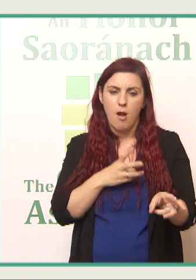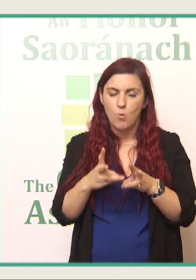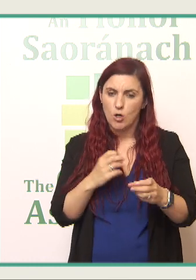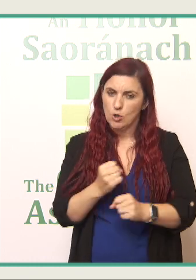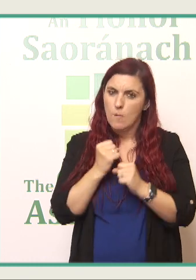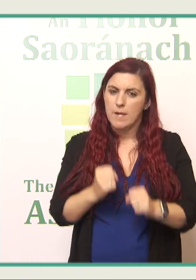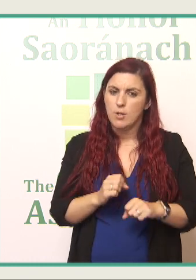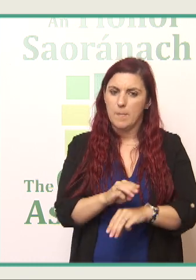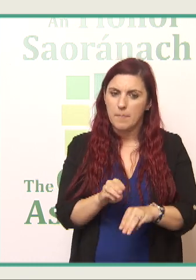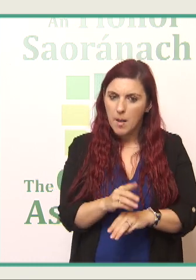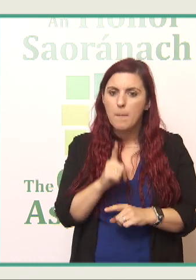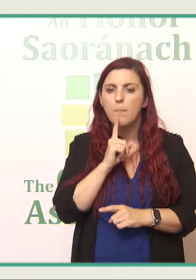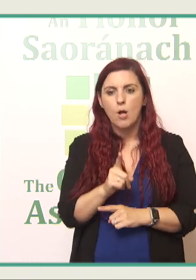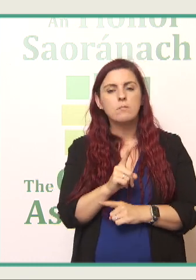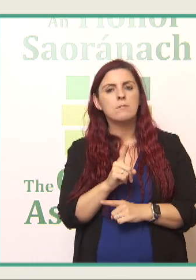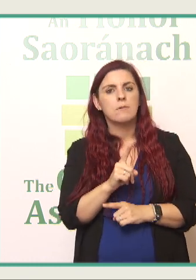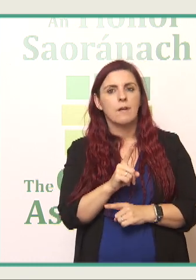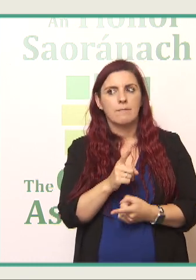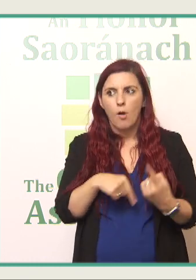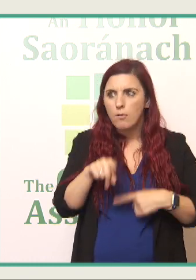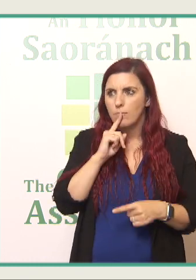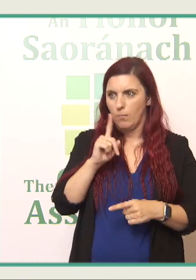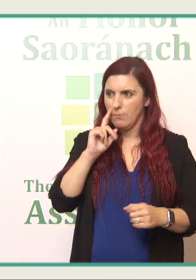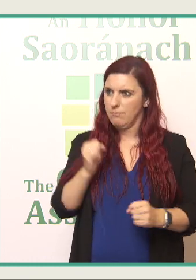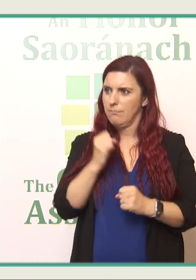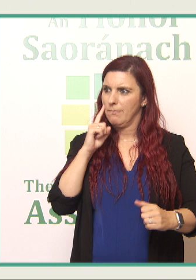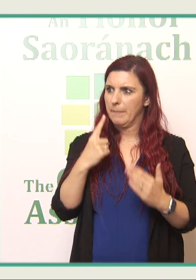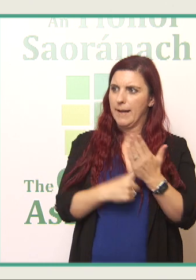but from working with farmers in the barn we really believe that there's great Farmers not